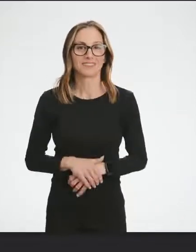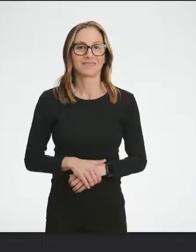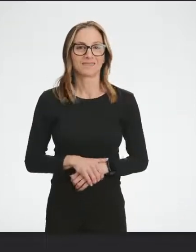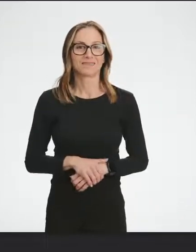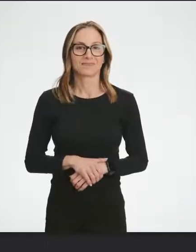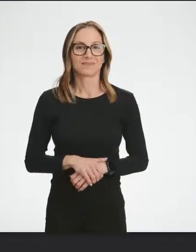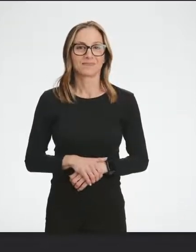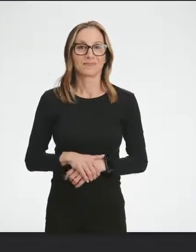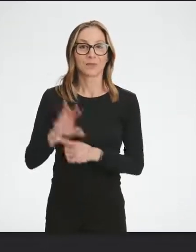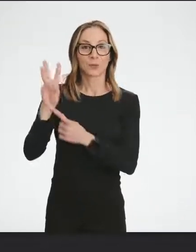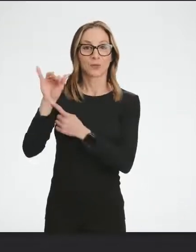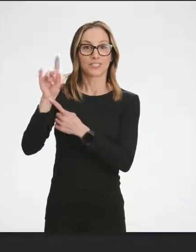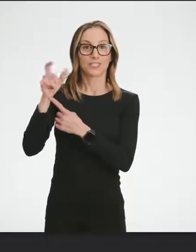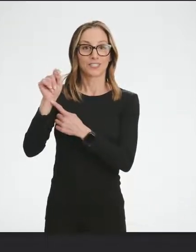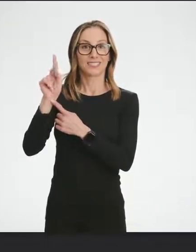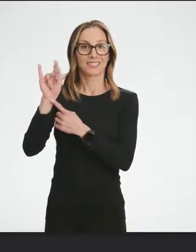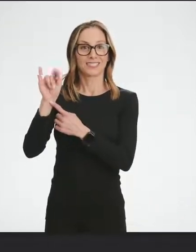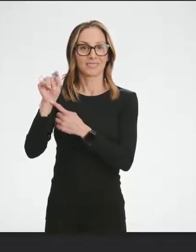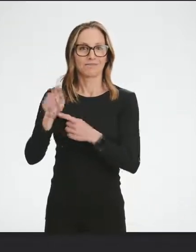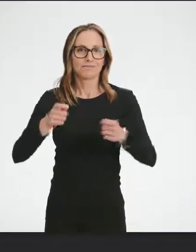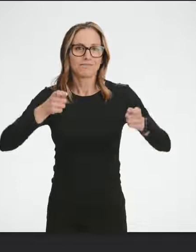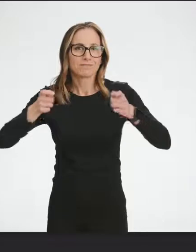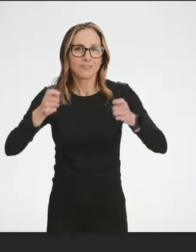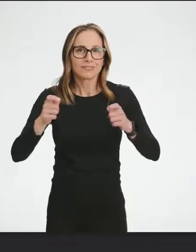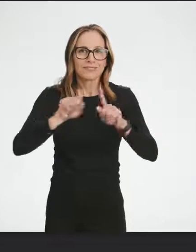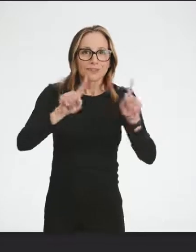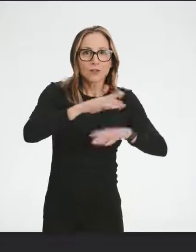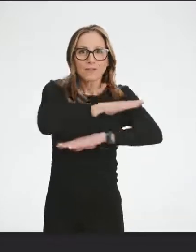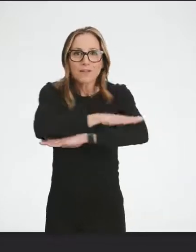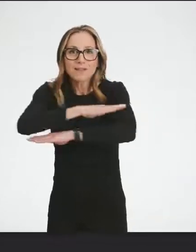WidgetKit manages platform differences for you automatically, using the appropriate system